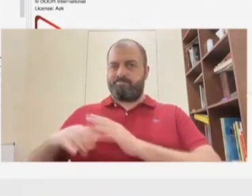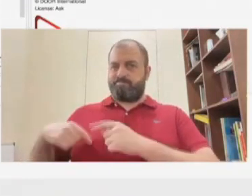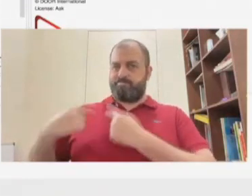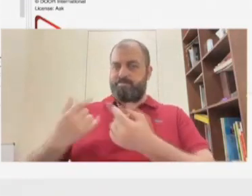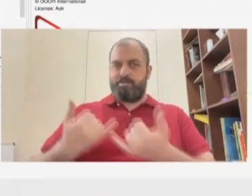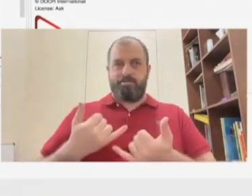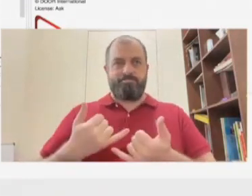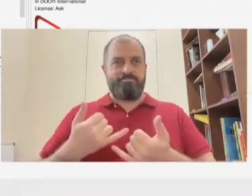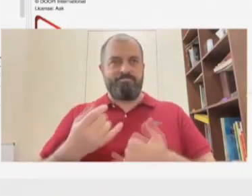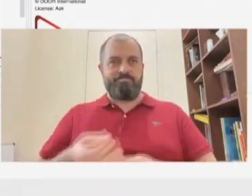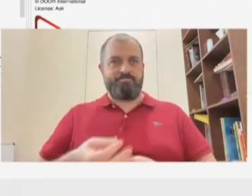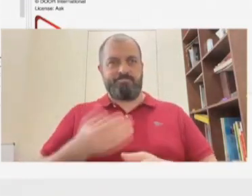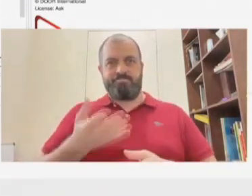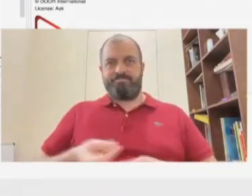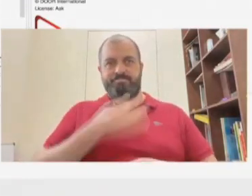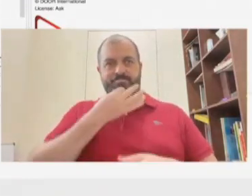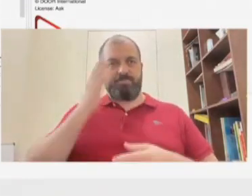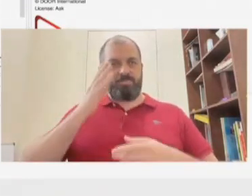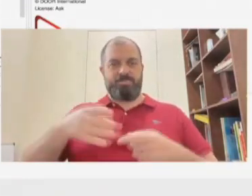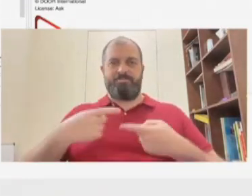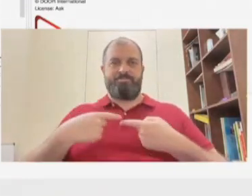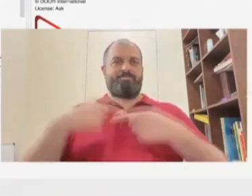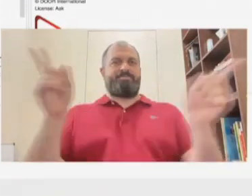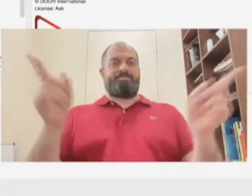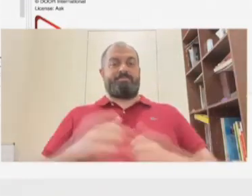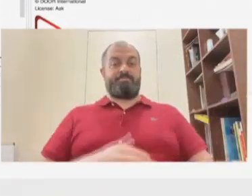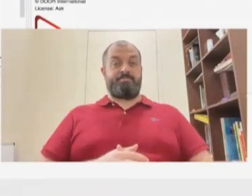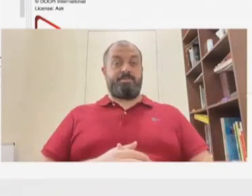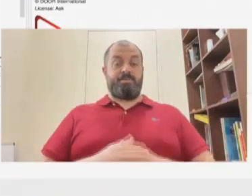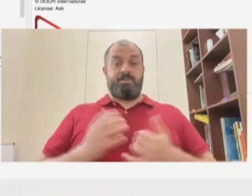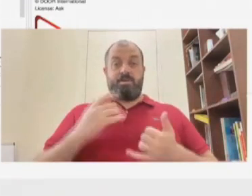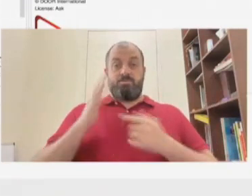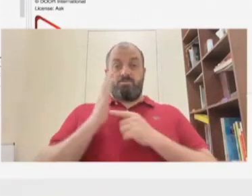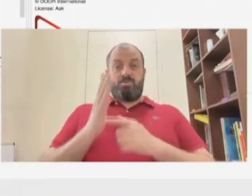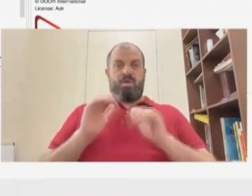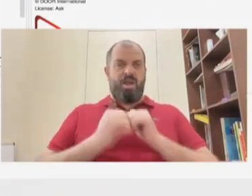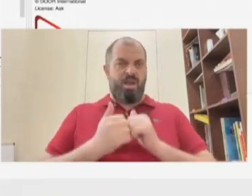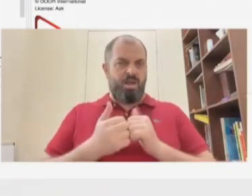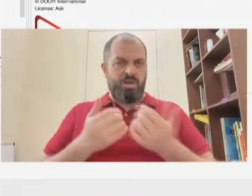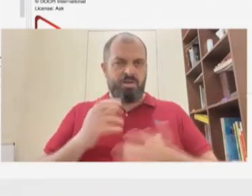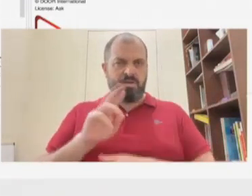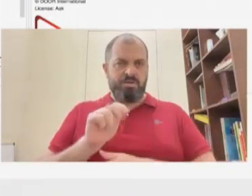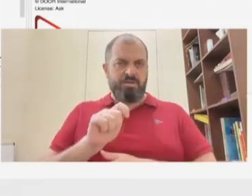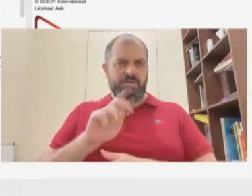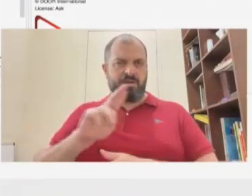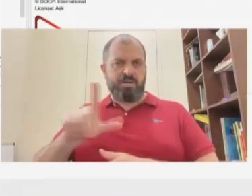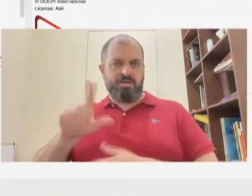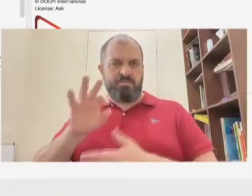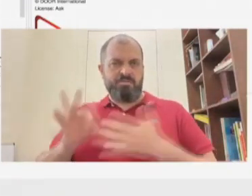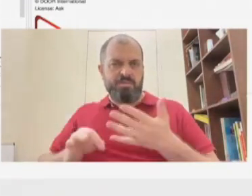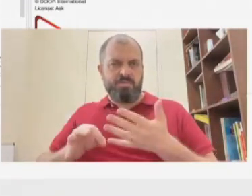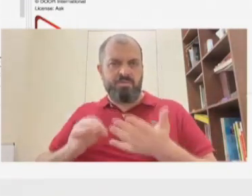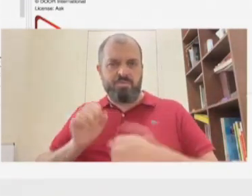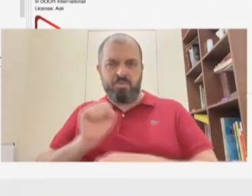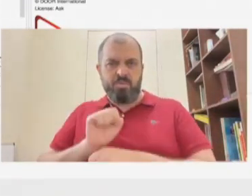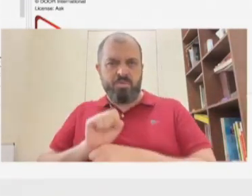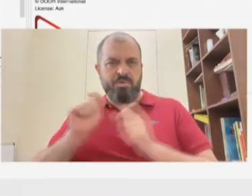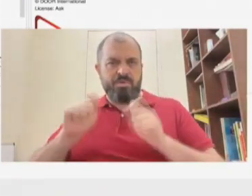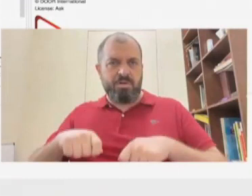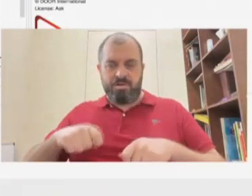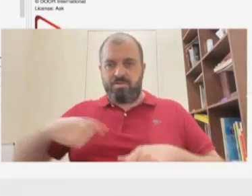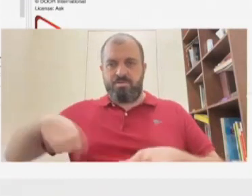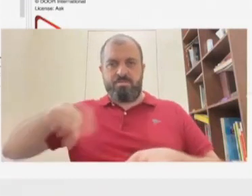So we've been working on this feature for quite a while now. And we are soon getting ready to roll this out to the SLT users.